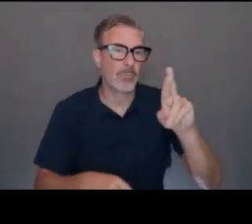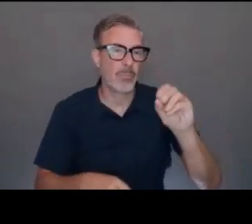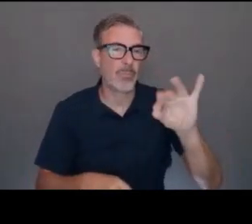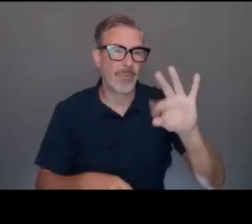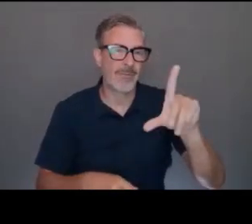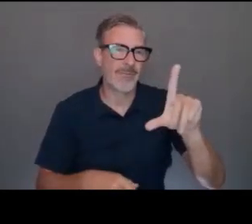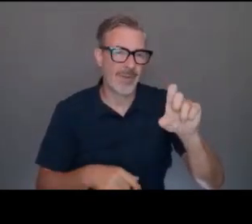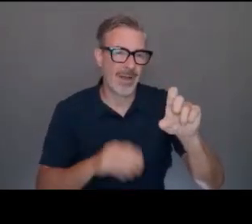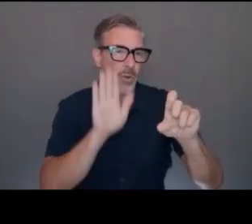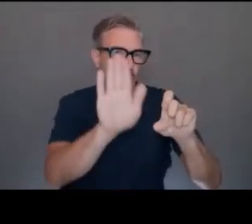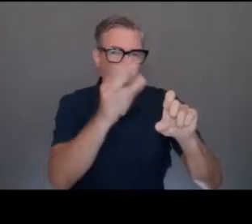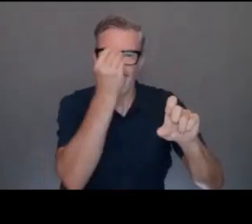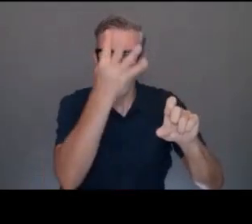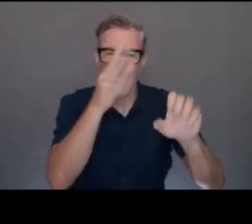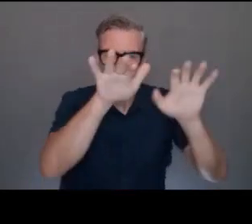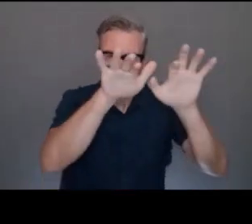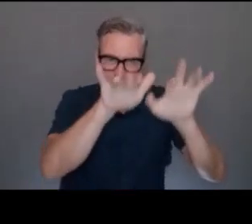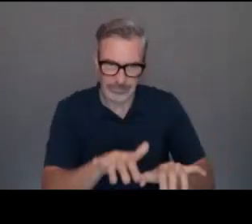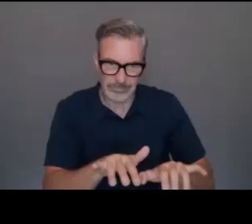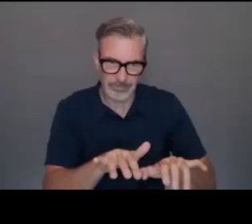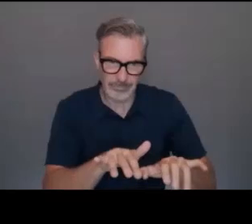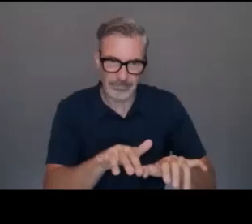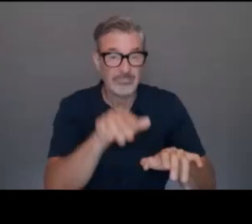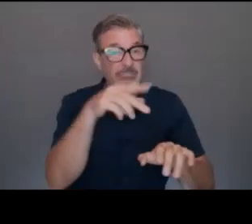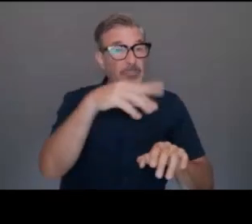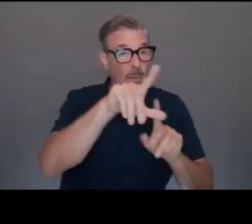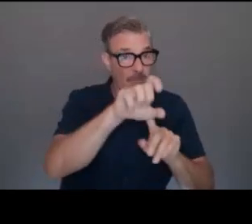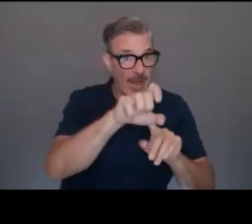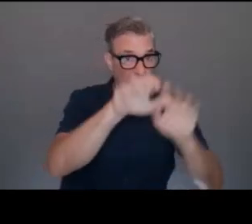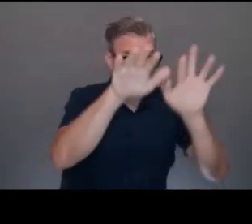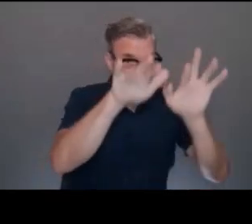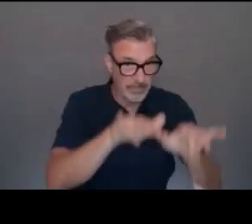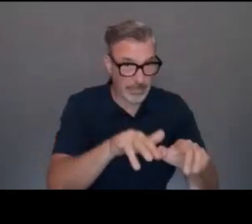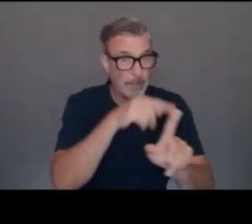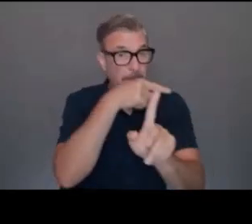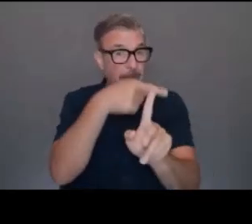You can submit a profile along with your grant application, and it will be validated then.